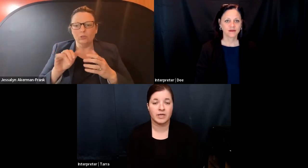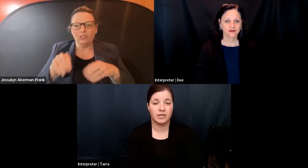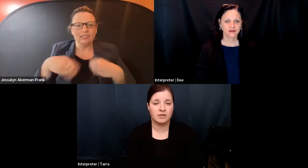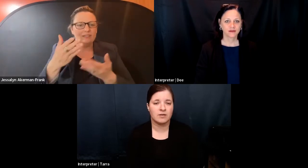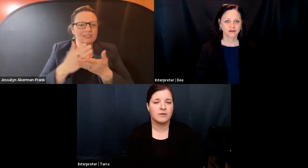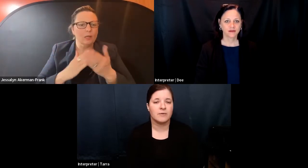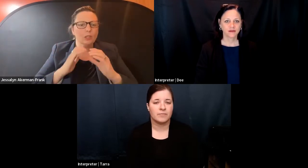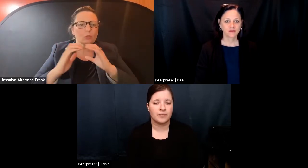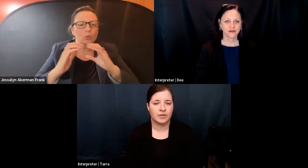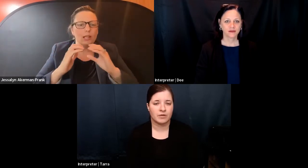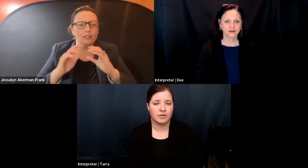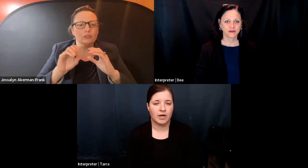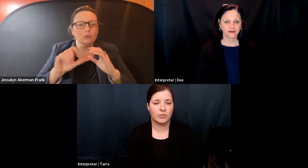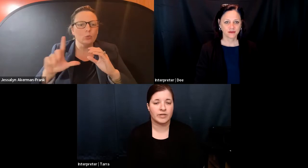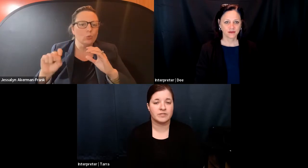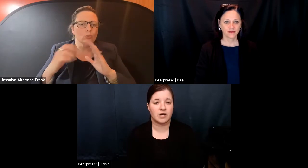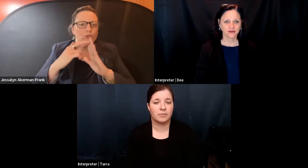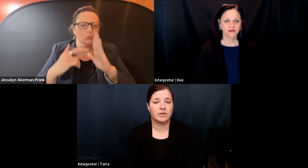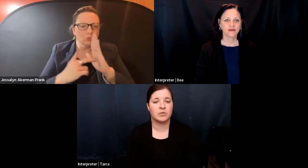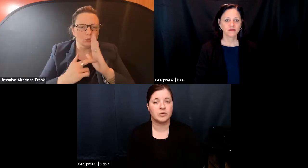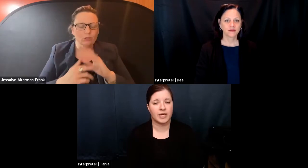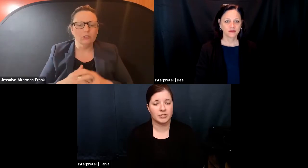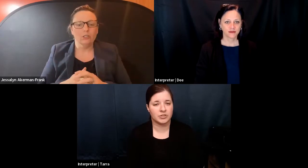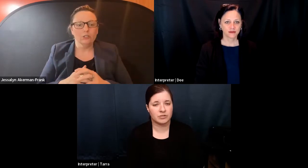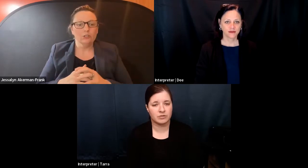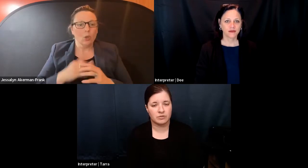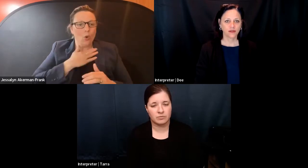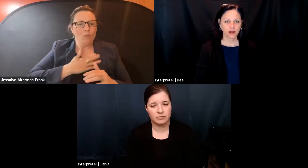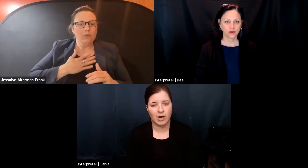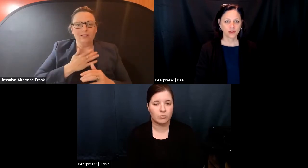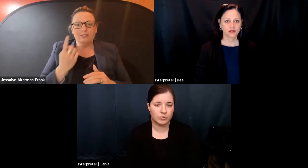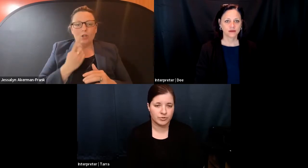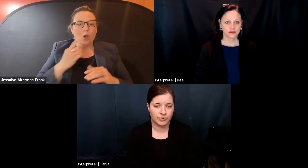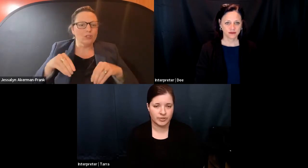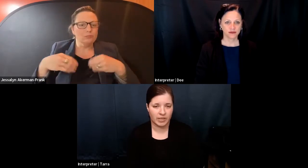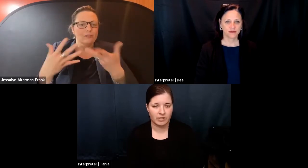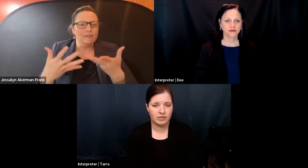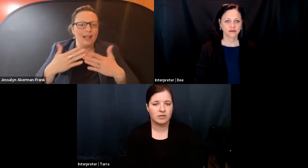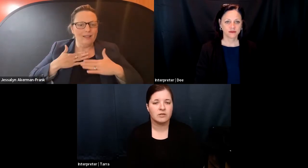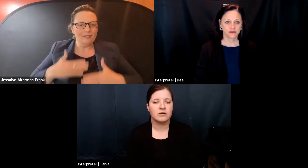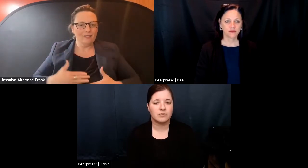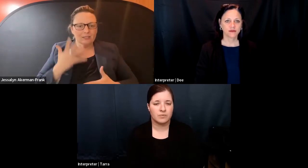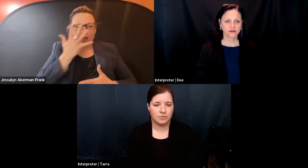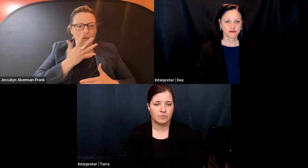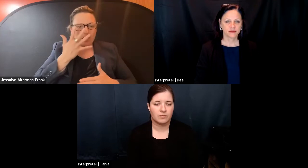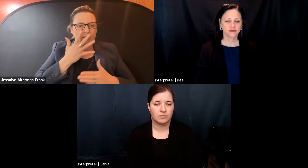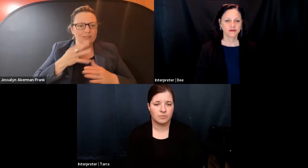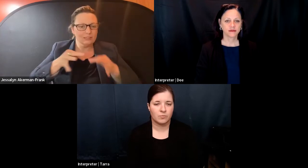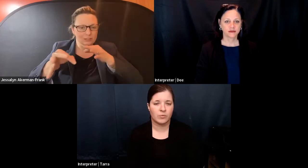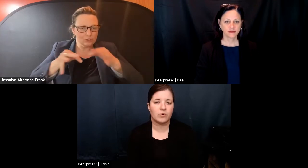So you'll notice me on screen the whole time explaining what the environment is and what the visual descriptions are.